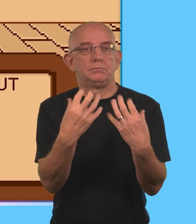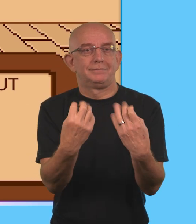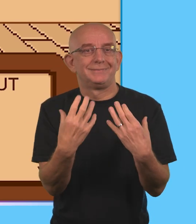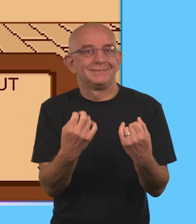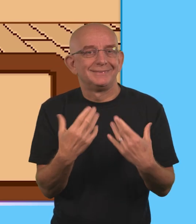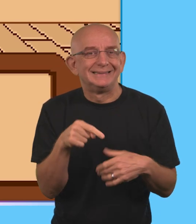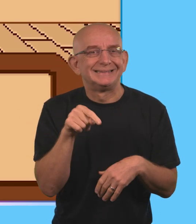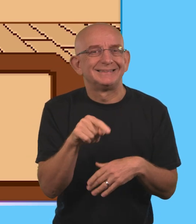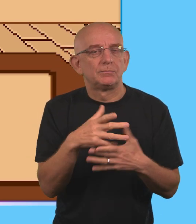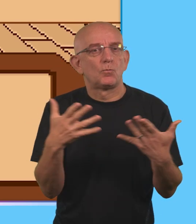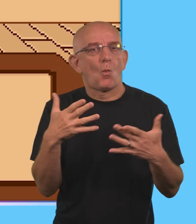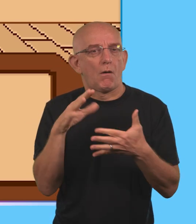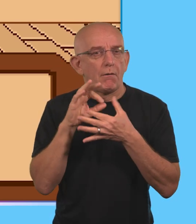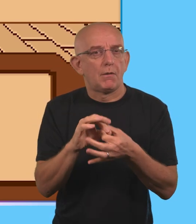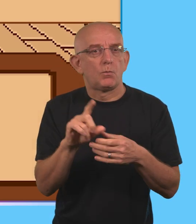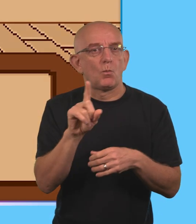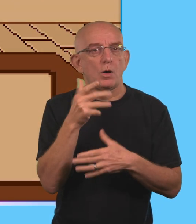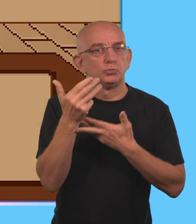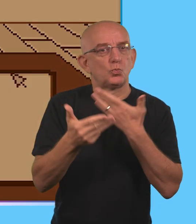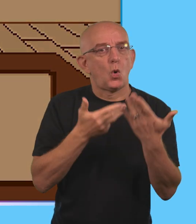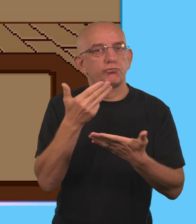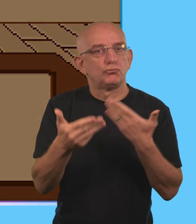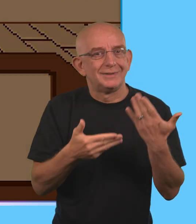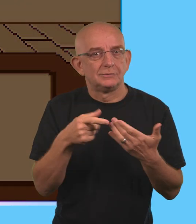This puts the emphasis on the game's story rather than the mechanics so you